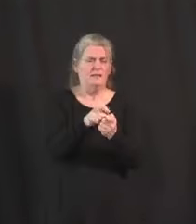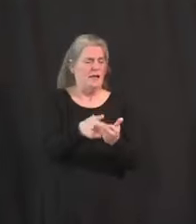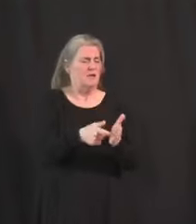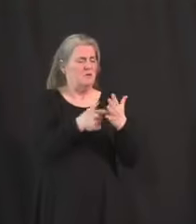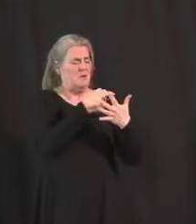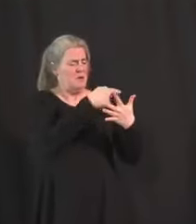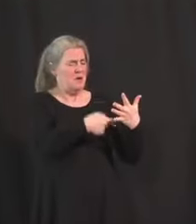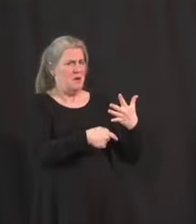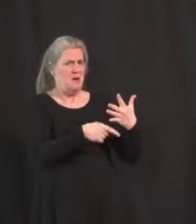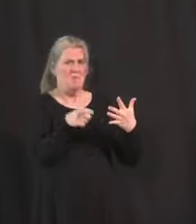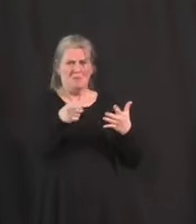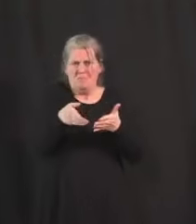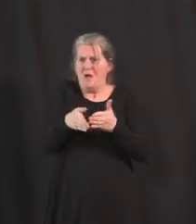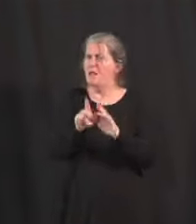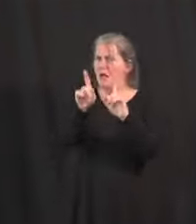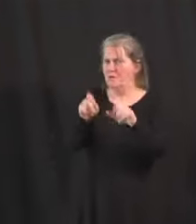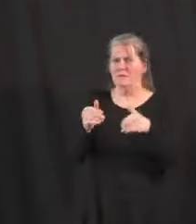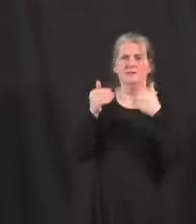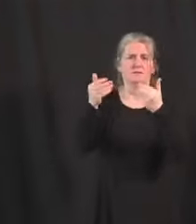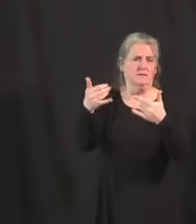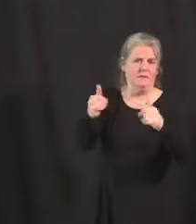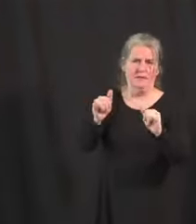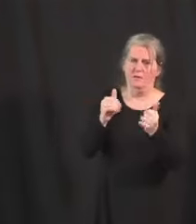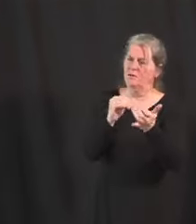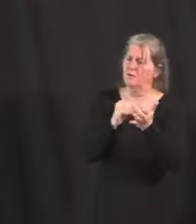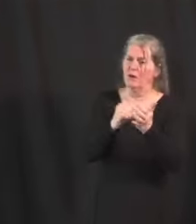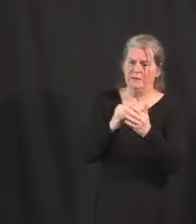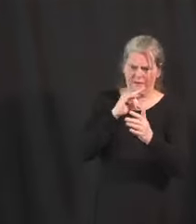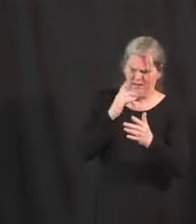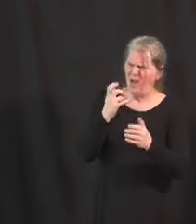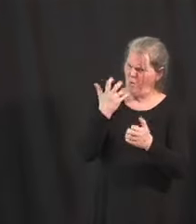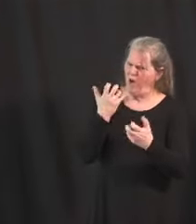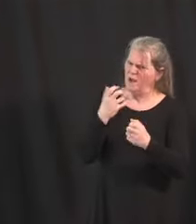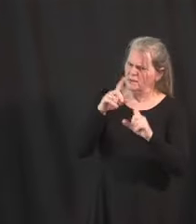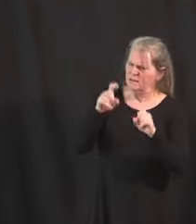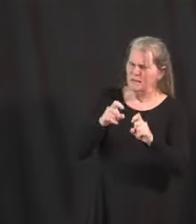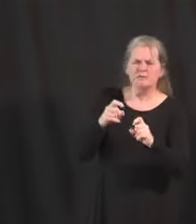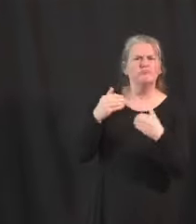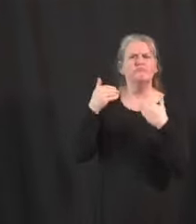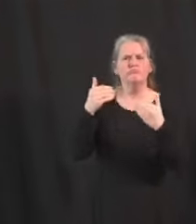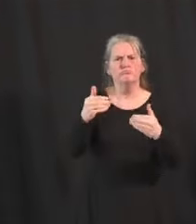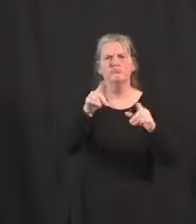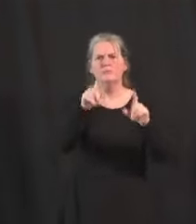ALLOW THAT, ALLOW, OF COURSE, THAT PHYSICIAN JUDGMENT JUST AS WE ALWAYS HAVE TO AGAIN ALLOW